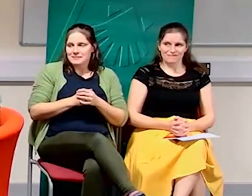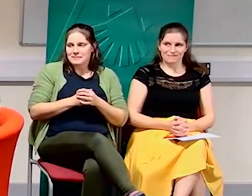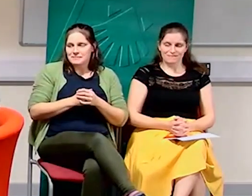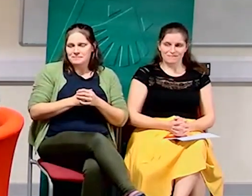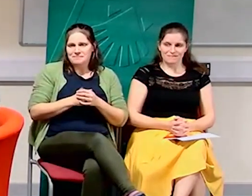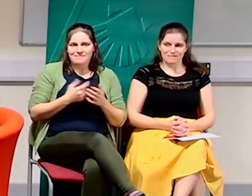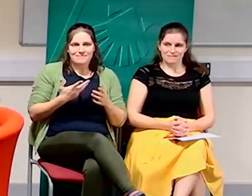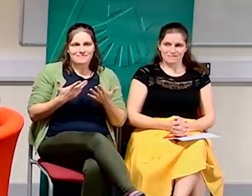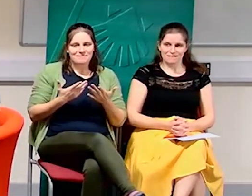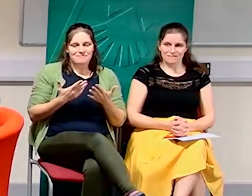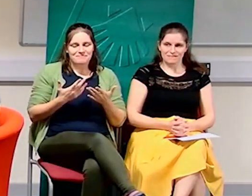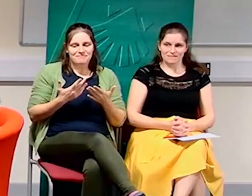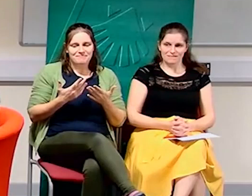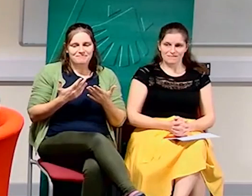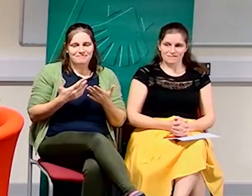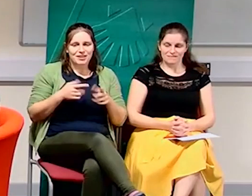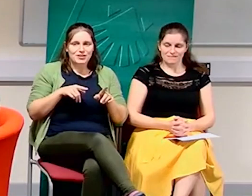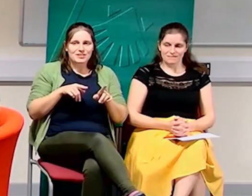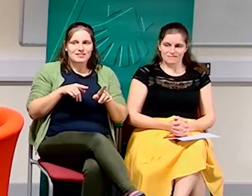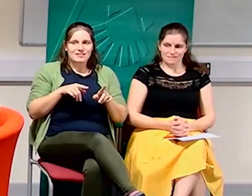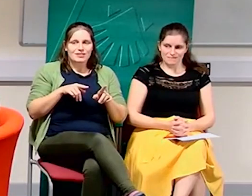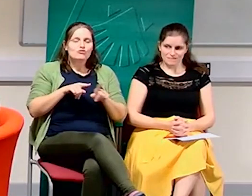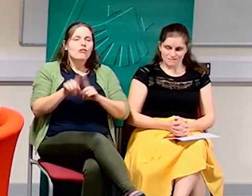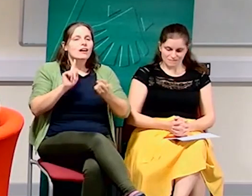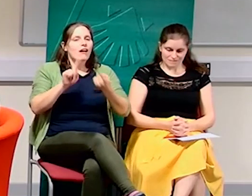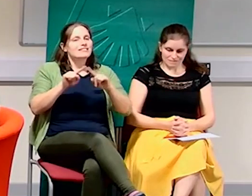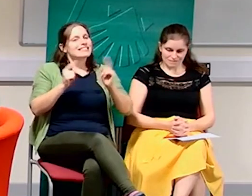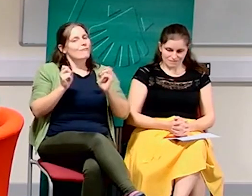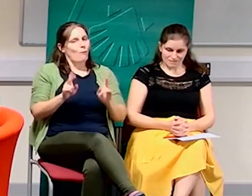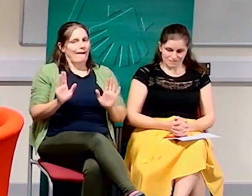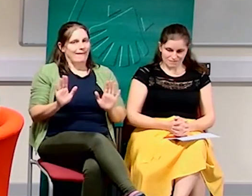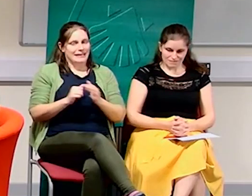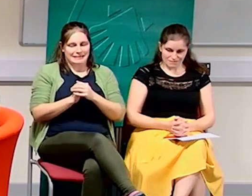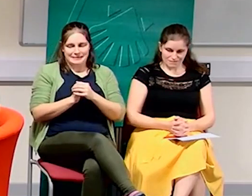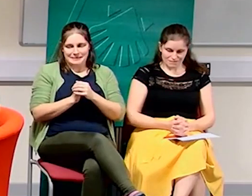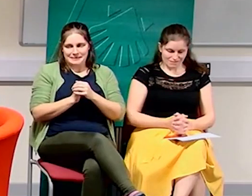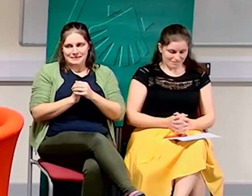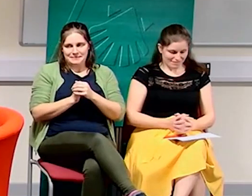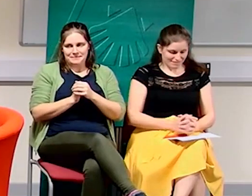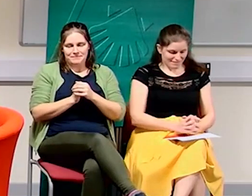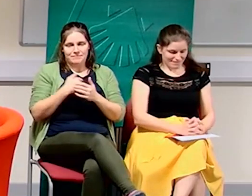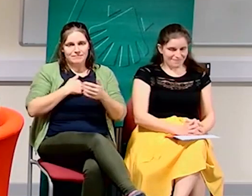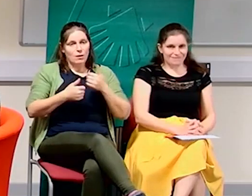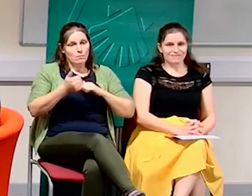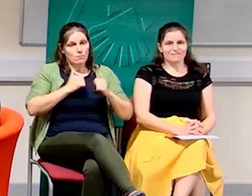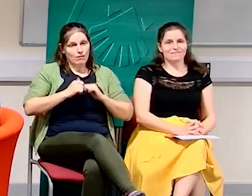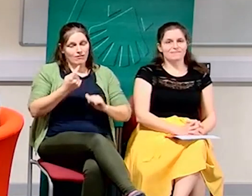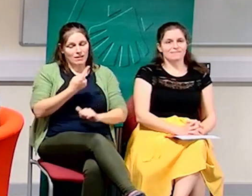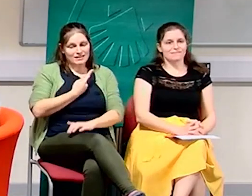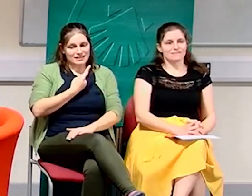to to uh to answer it in a different way um I think I'm proud of myself for being able to